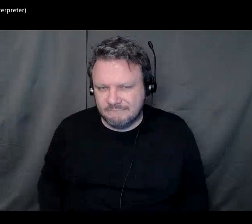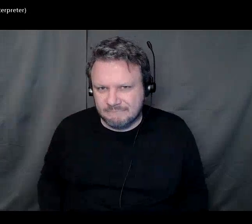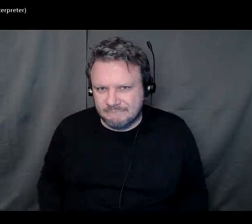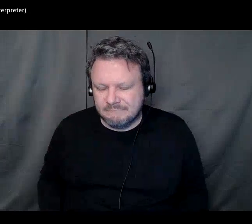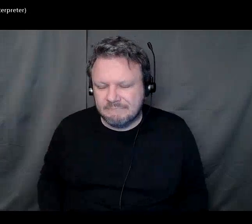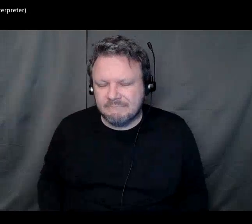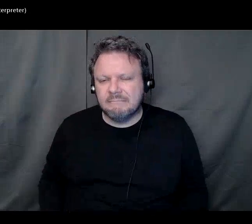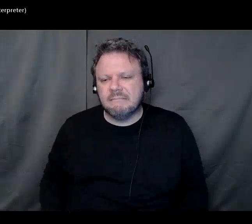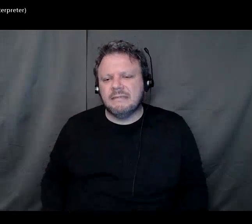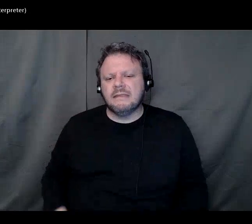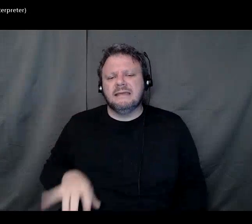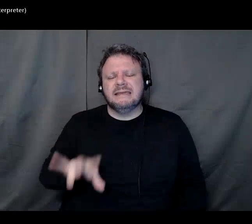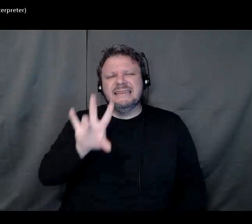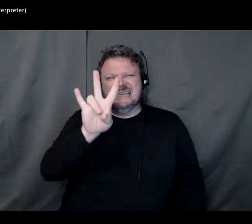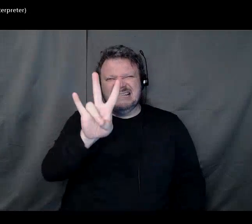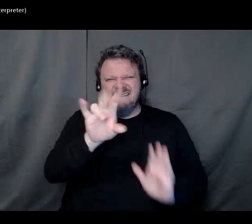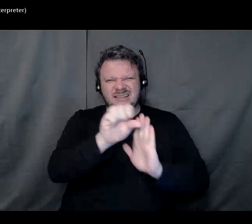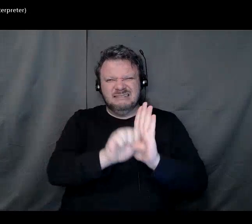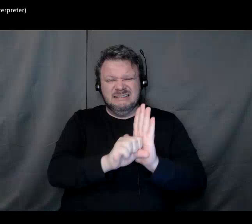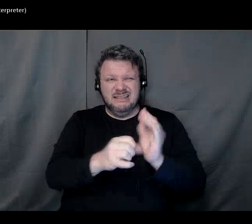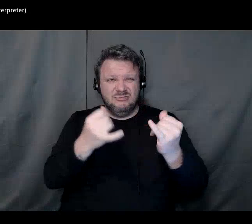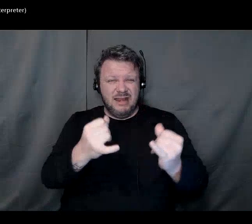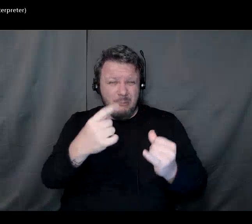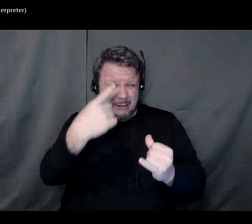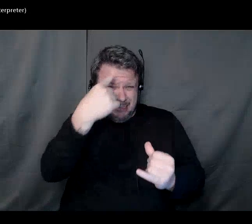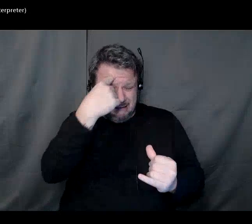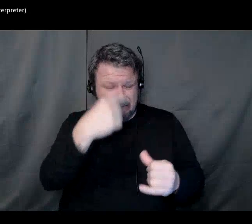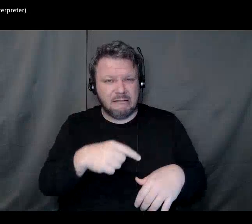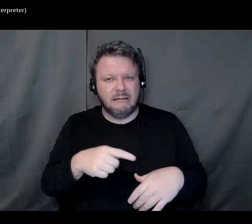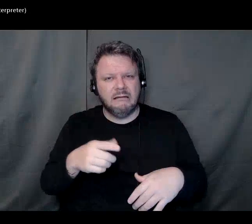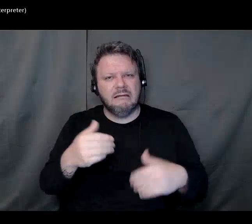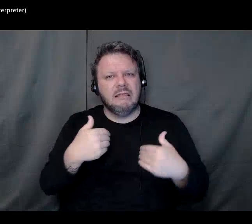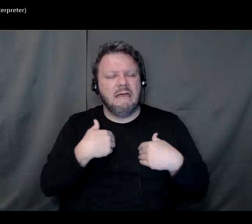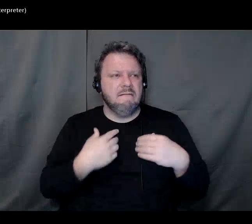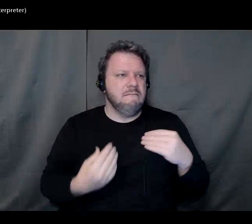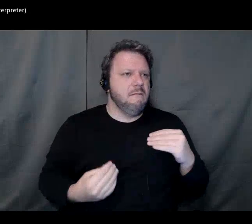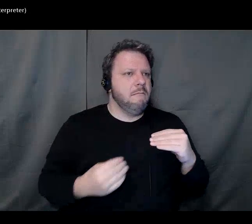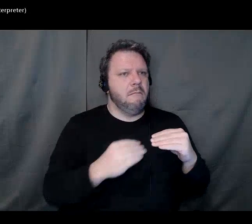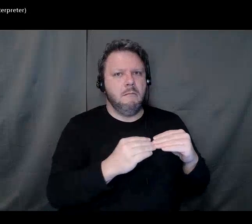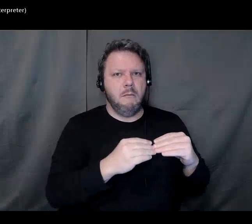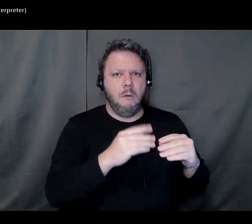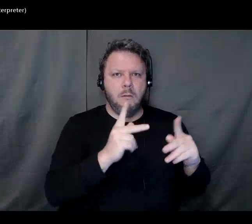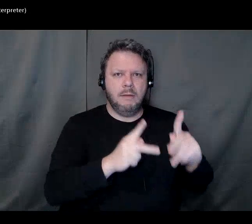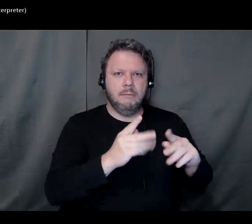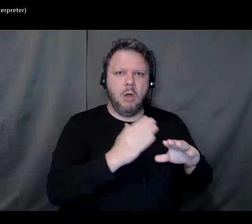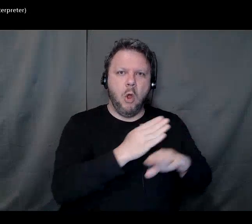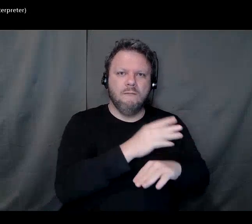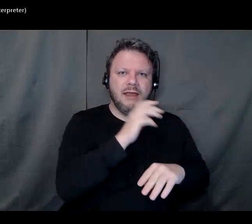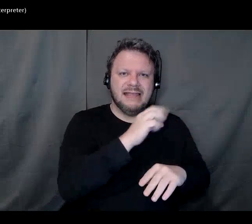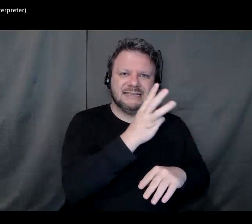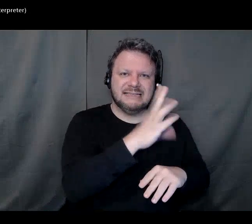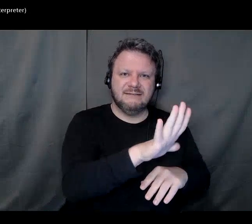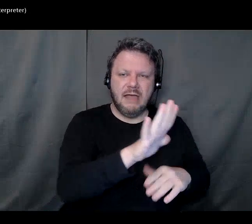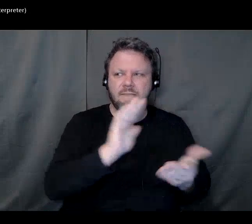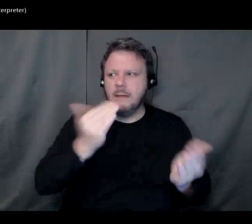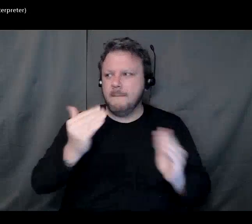There's seven states I think right now that have more people over 60 than children under 18.